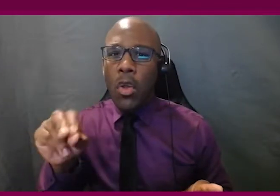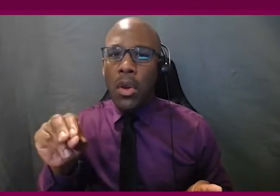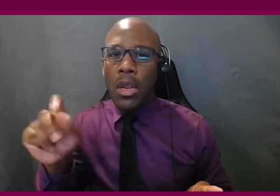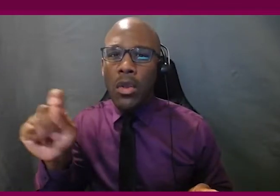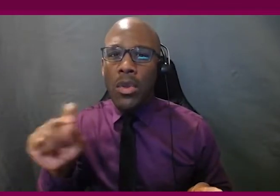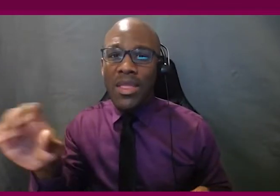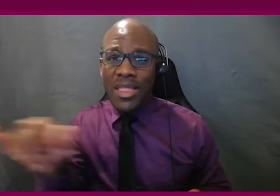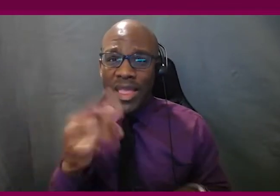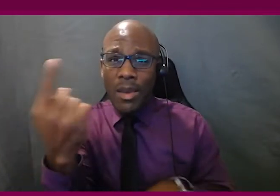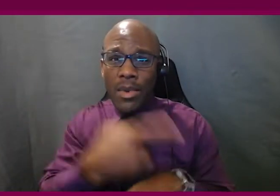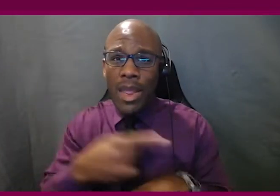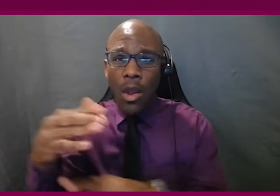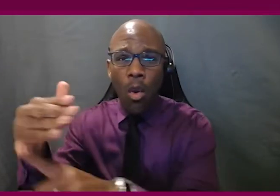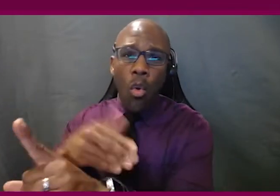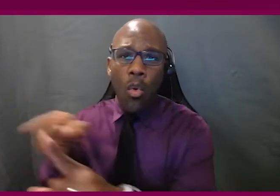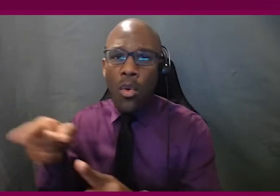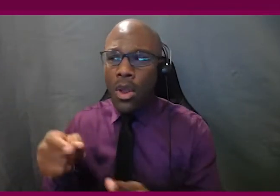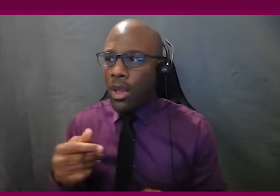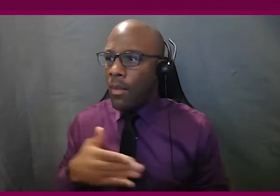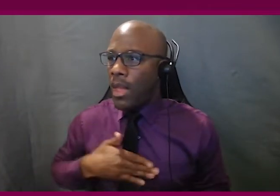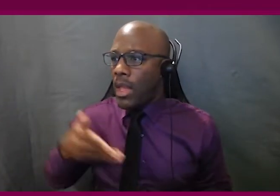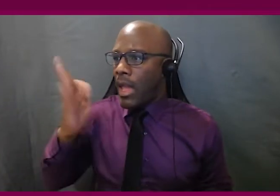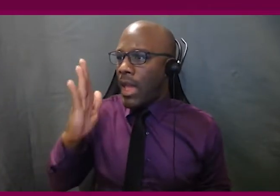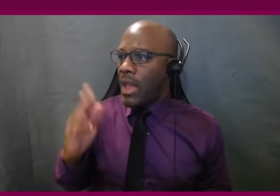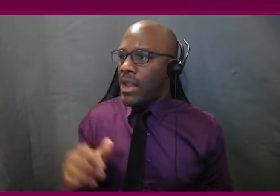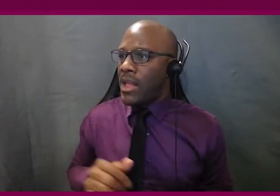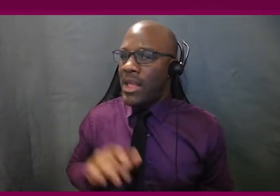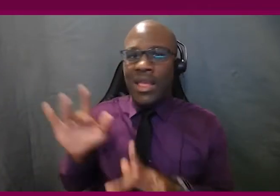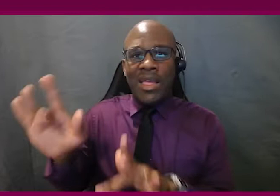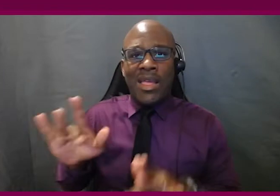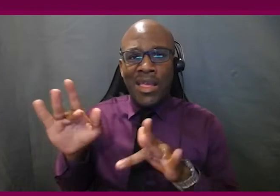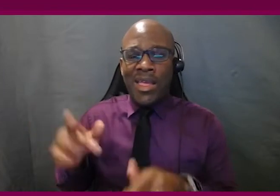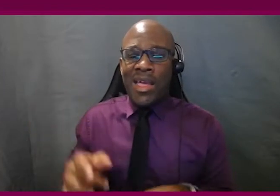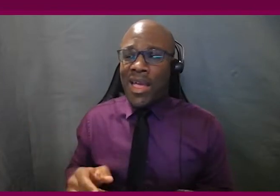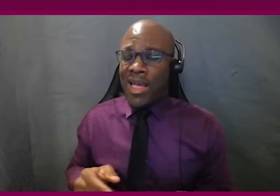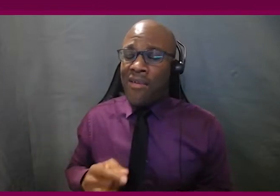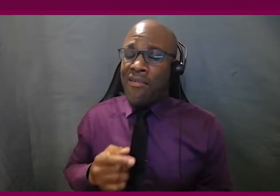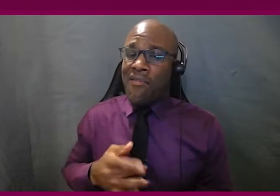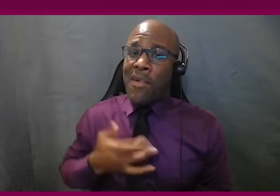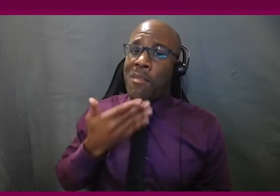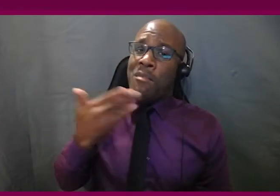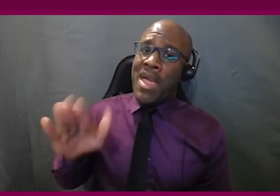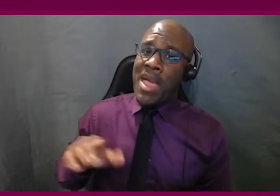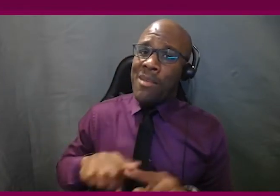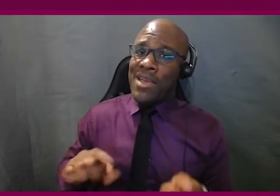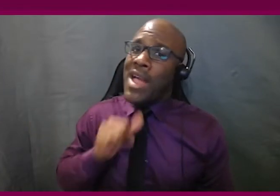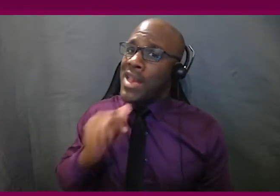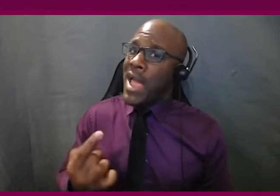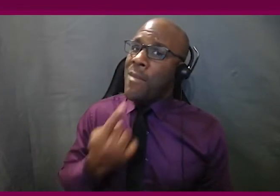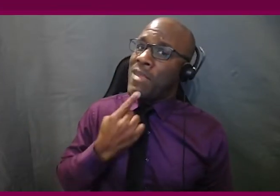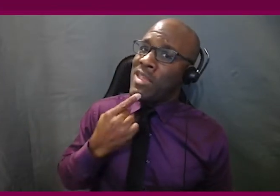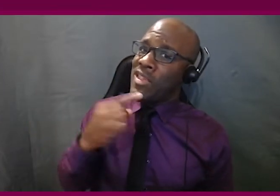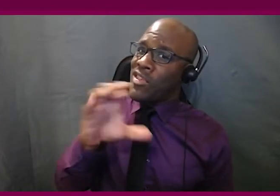And I was just like, "Oh my God." I don't miss that about Chicago. So I understand what you're saying about it being a little bit dreary.